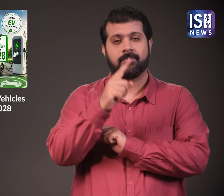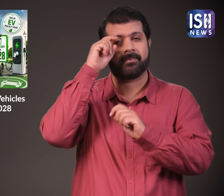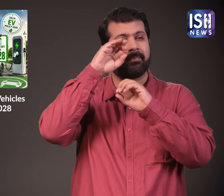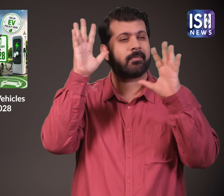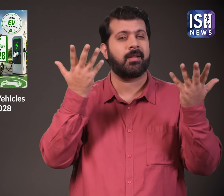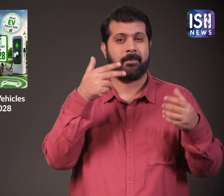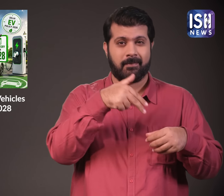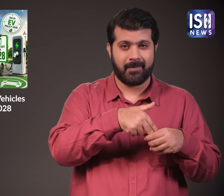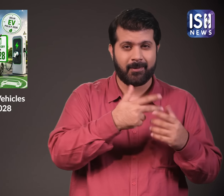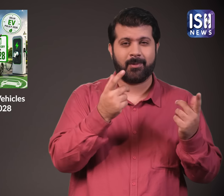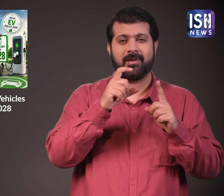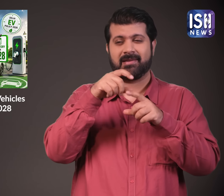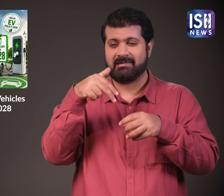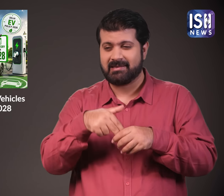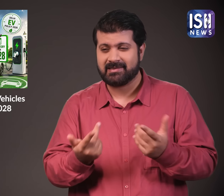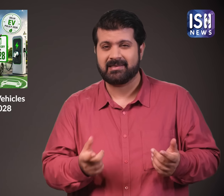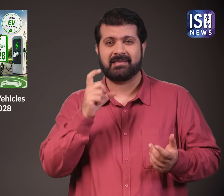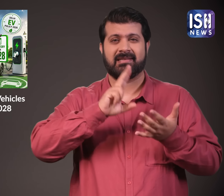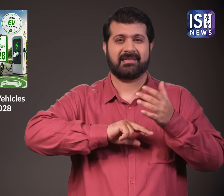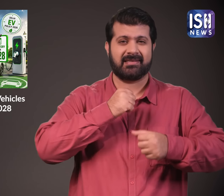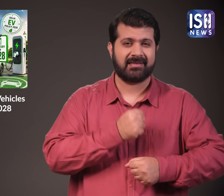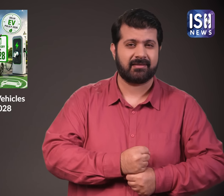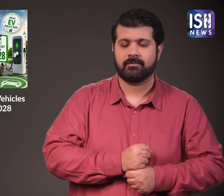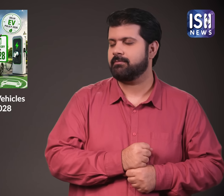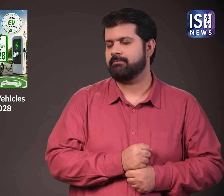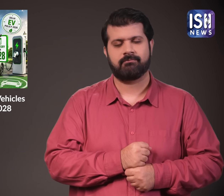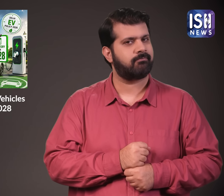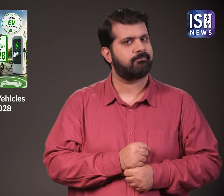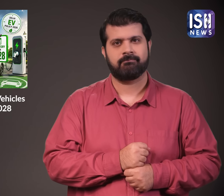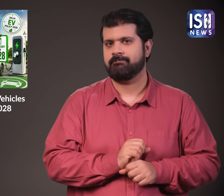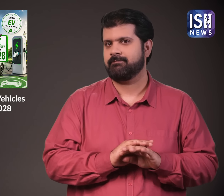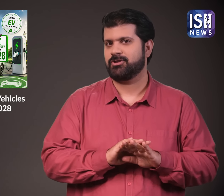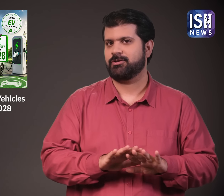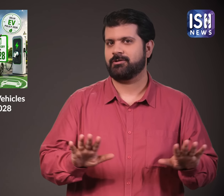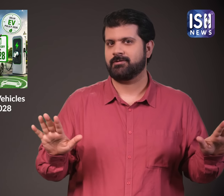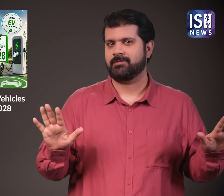You might be thinking of petrol, diesel, or CNG vehicles. No, that’s over.